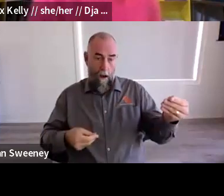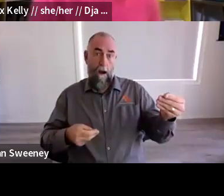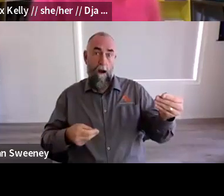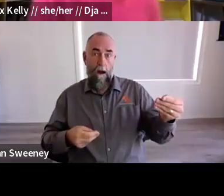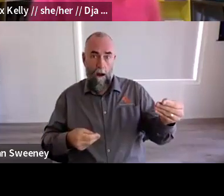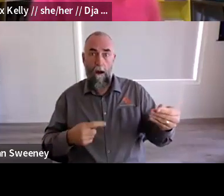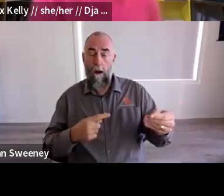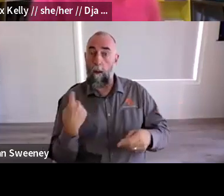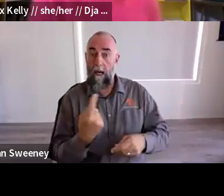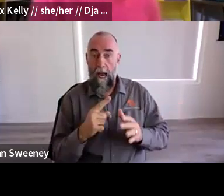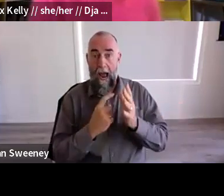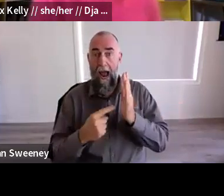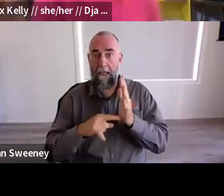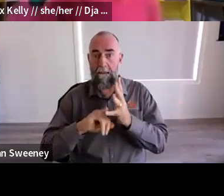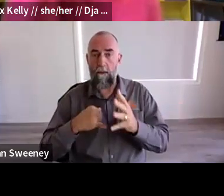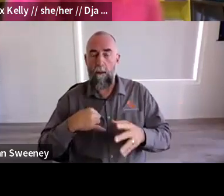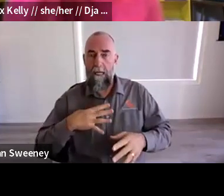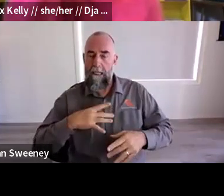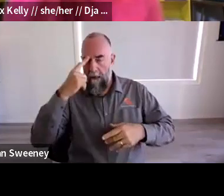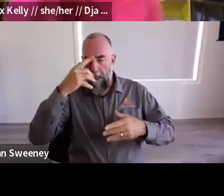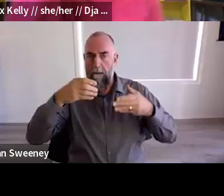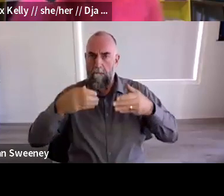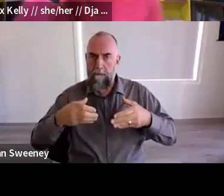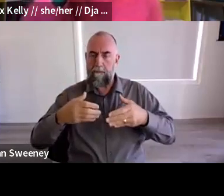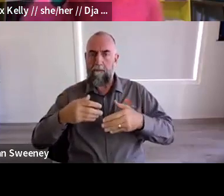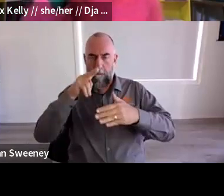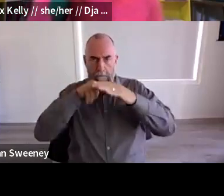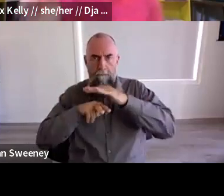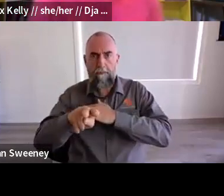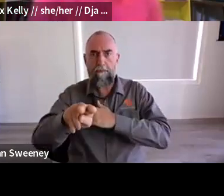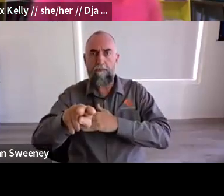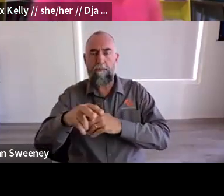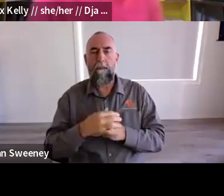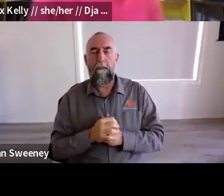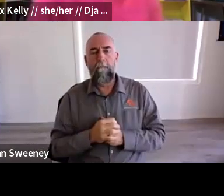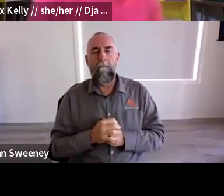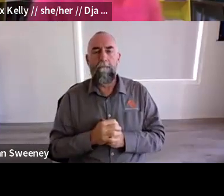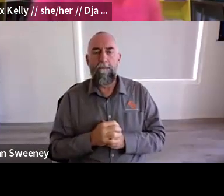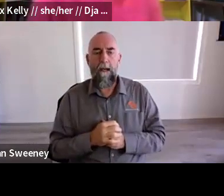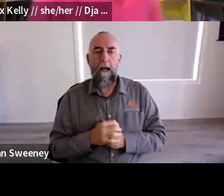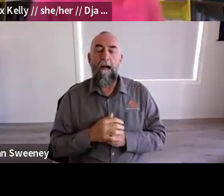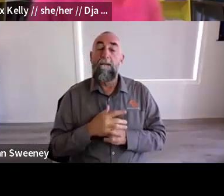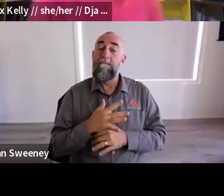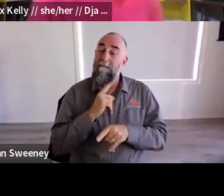less than 3% of actual money. This report will be coming out in a few weeks and it will be very useful for us as a movement.